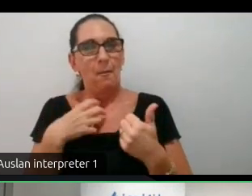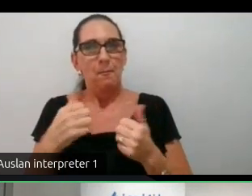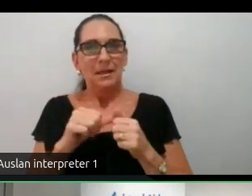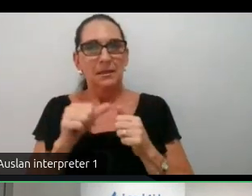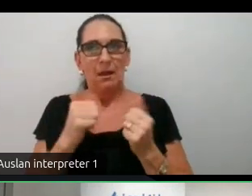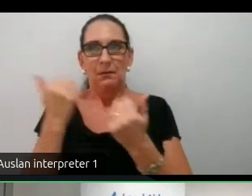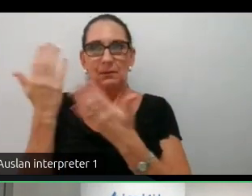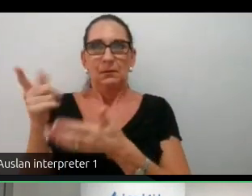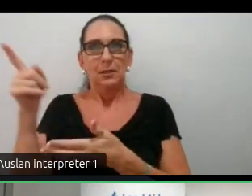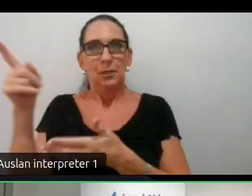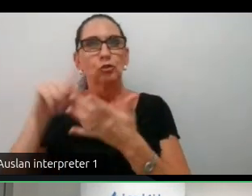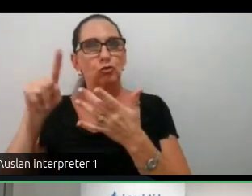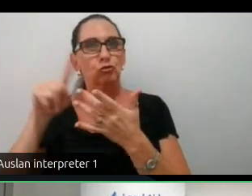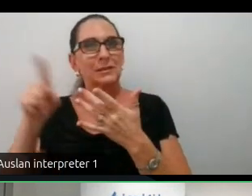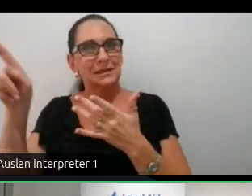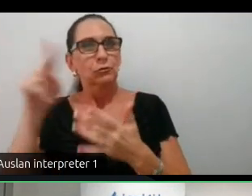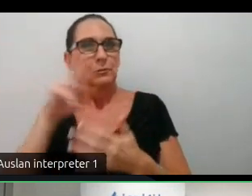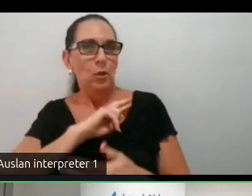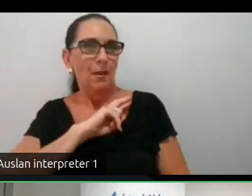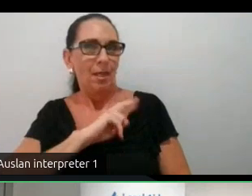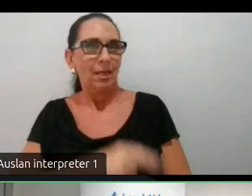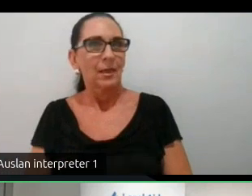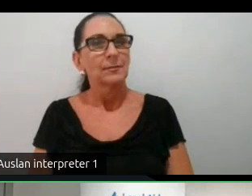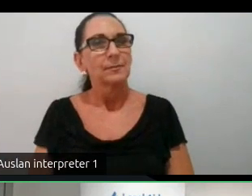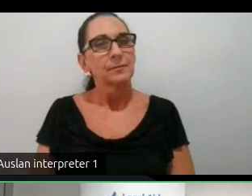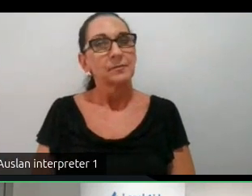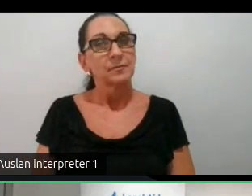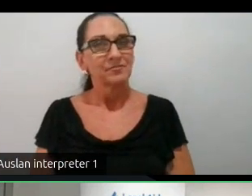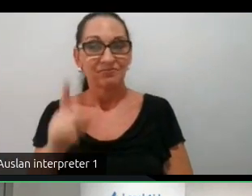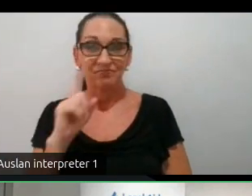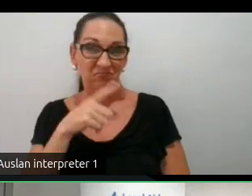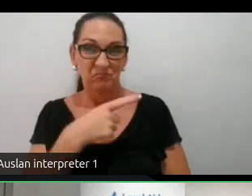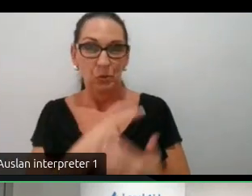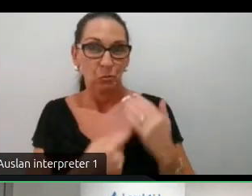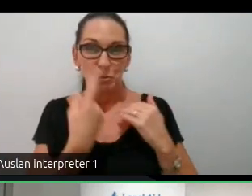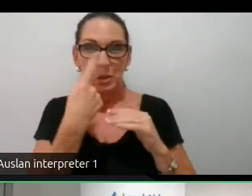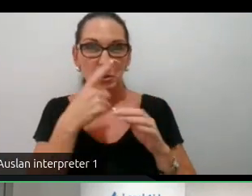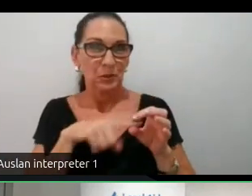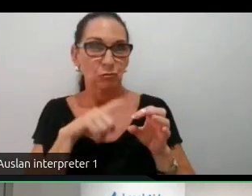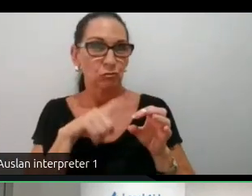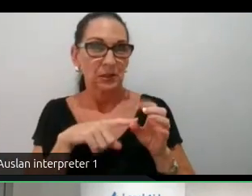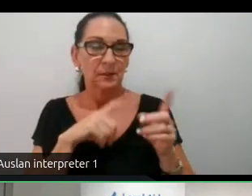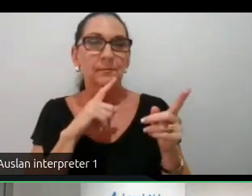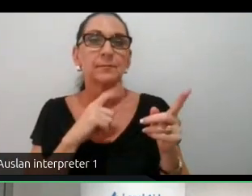responsibility back onto the insurer. Agree with that. That's the only questions so far. Cool. Um